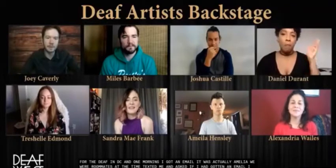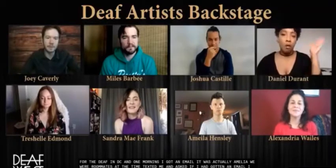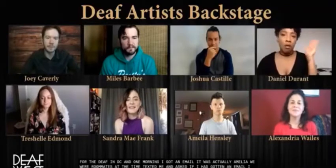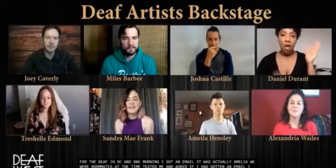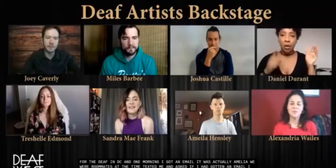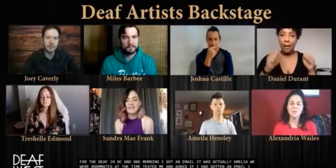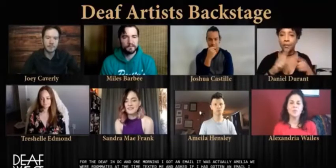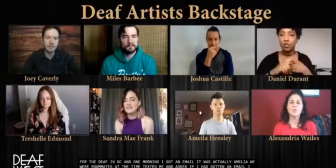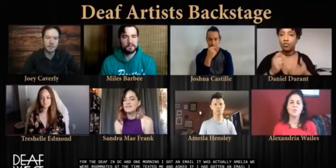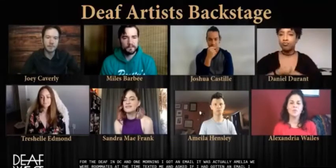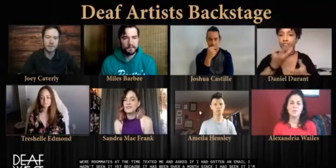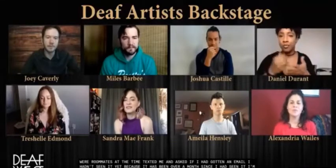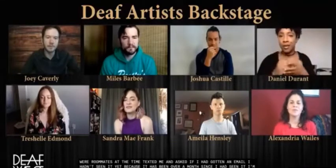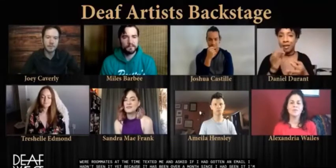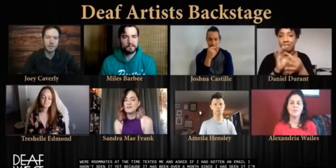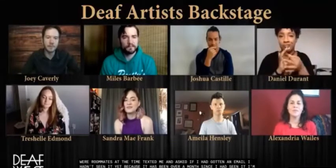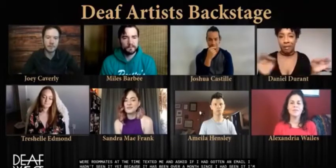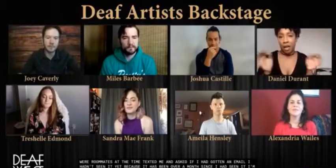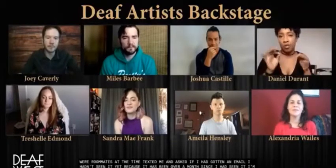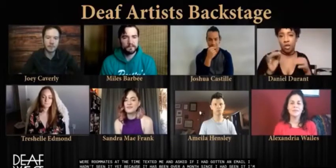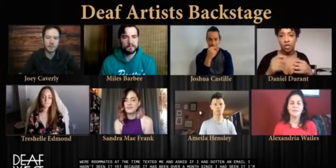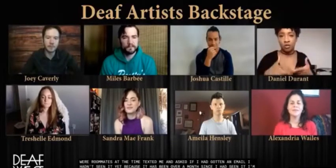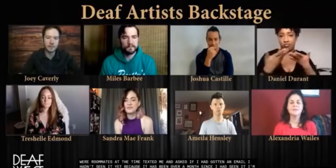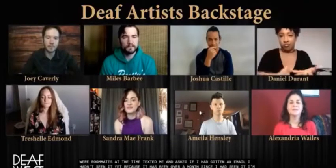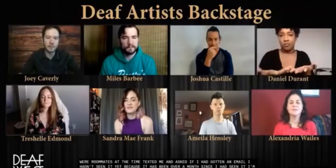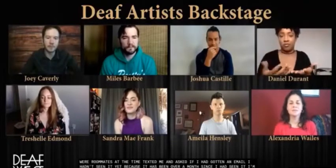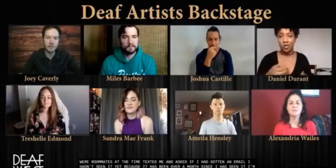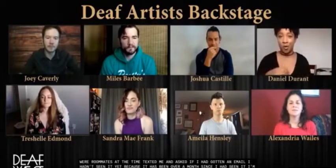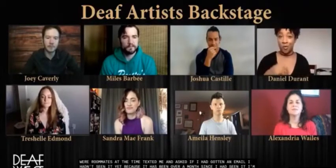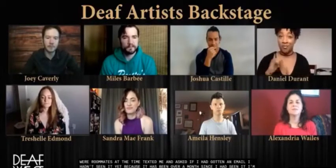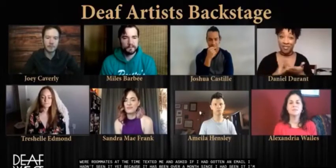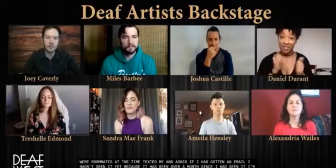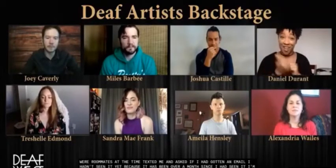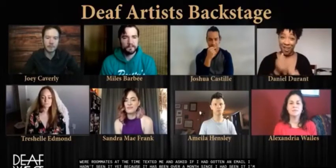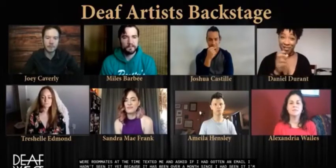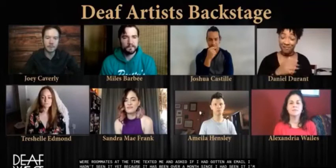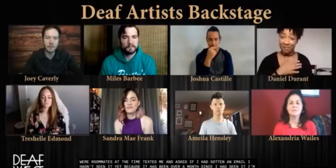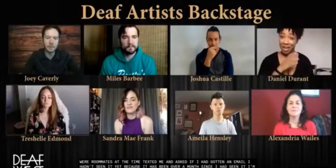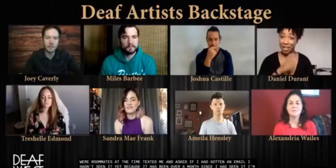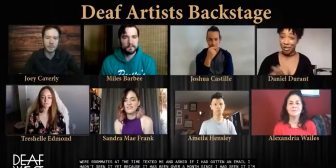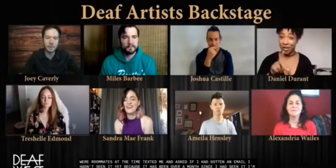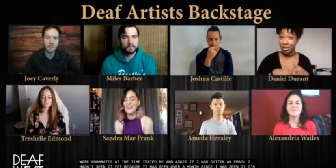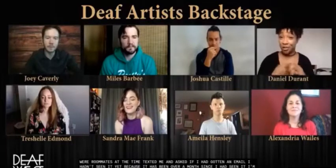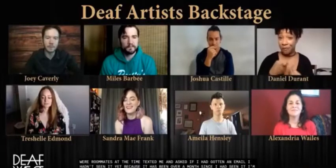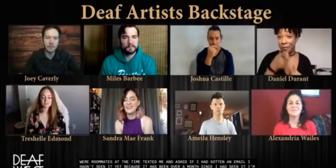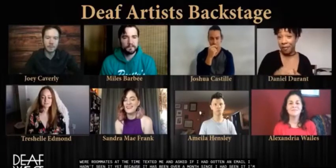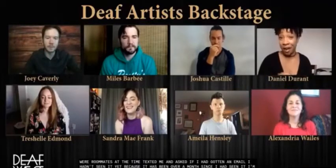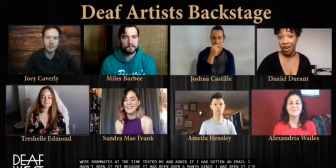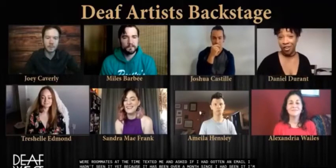I have worked with some Broadway events before working on storylines.